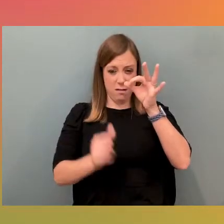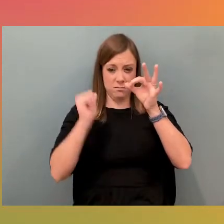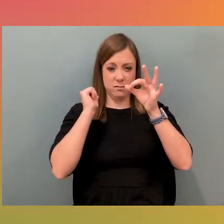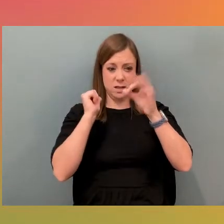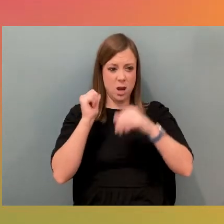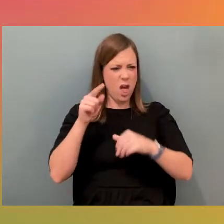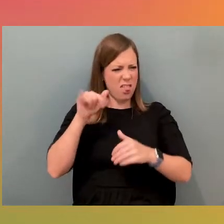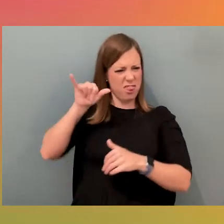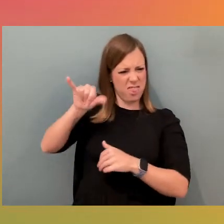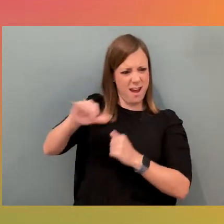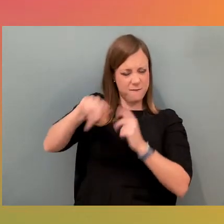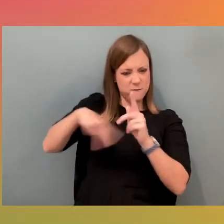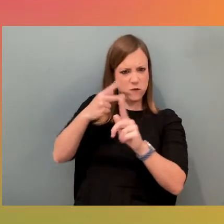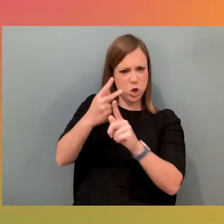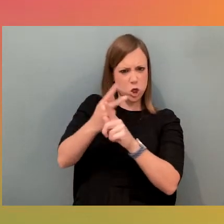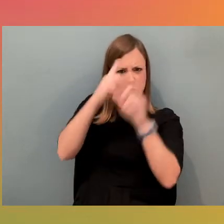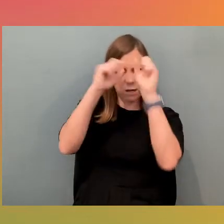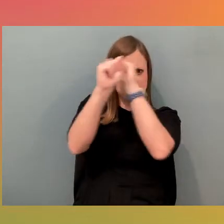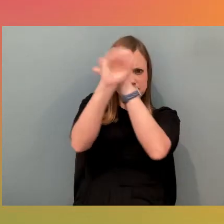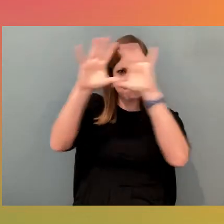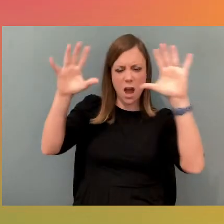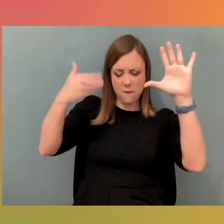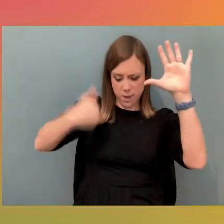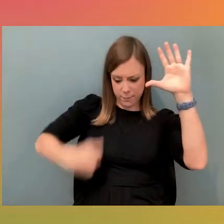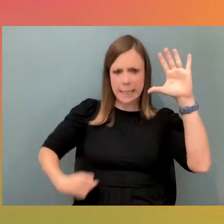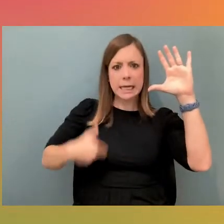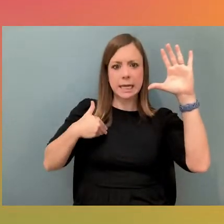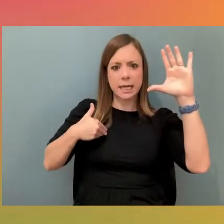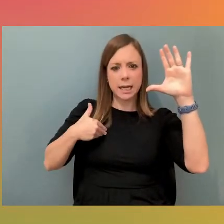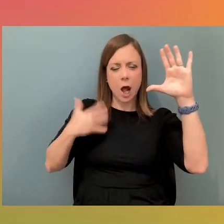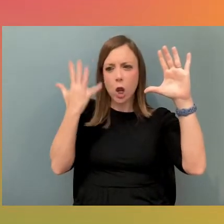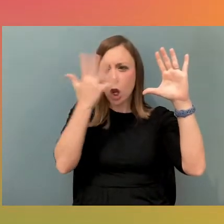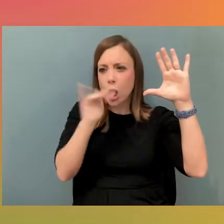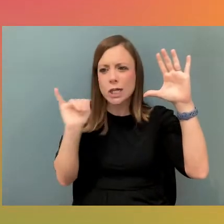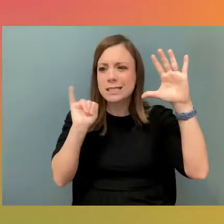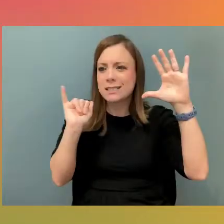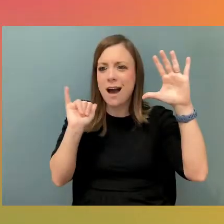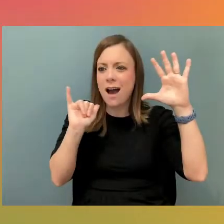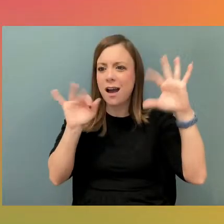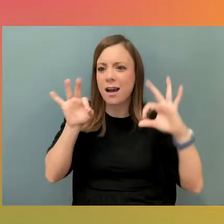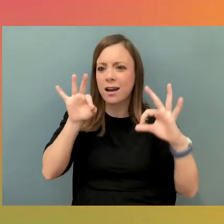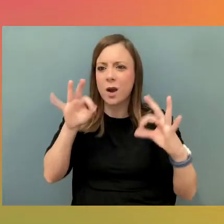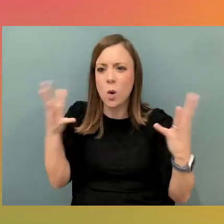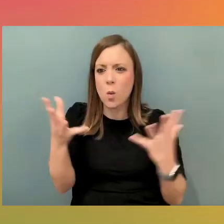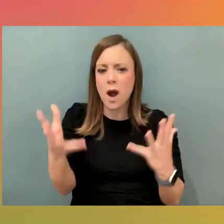HEART? IN YOUR MIND? IN YOUR BELLY, IN YOUR